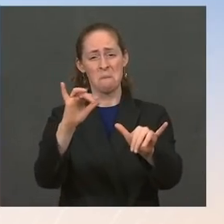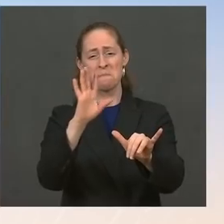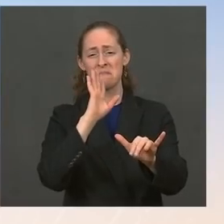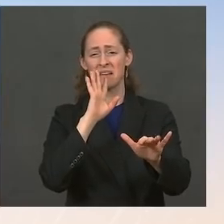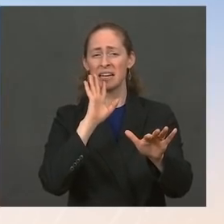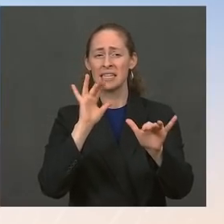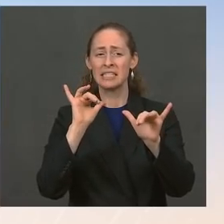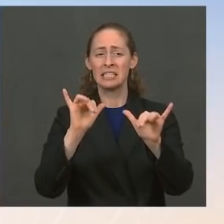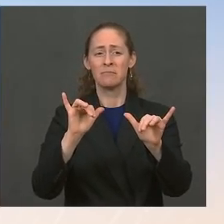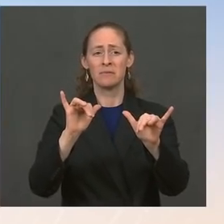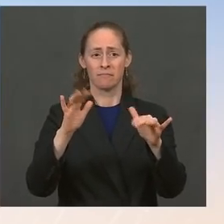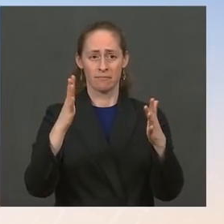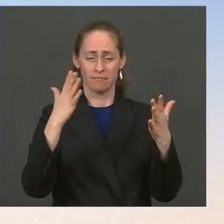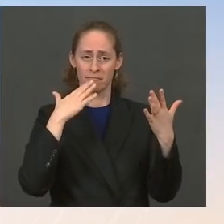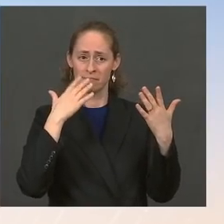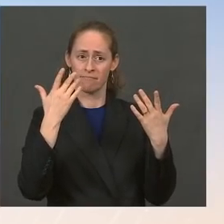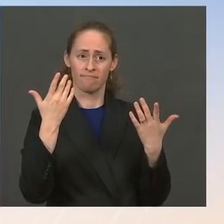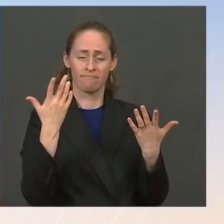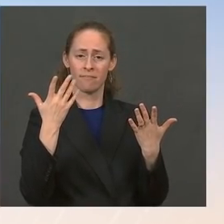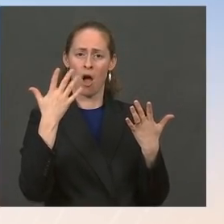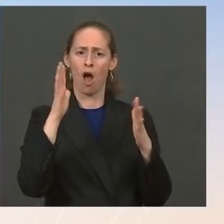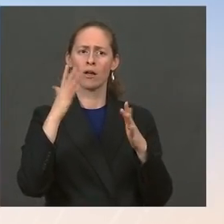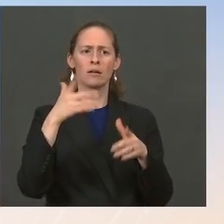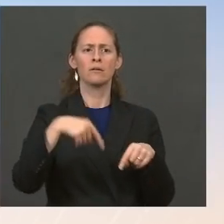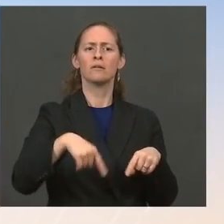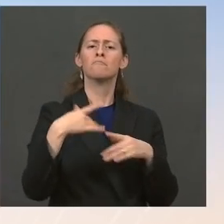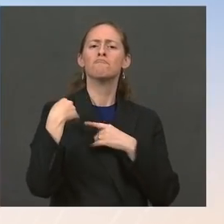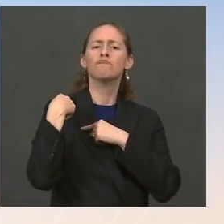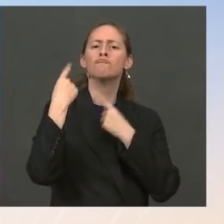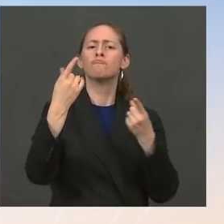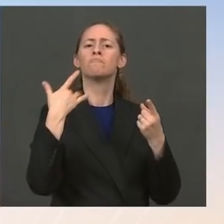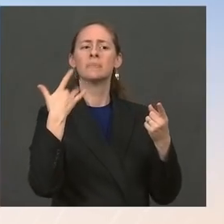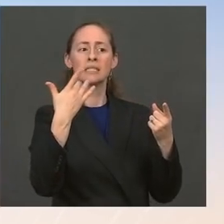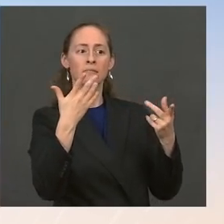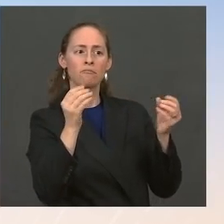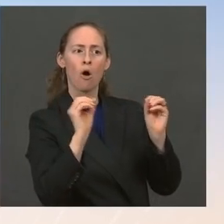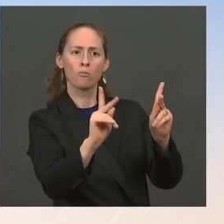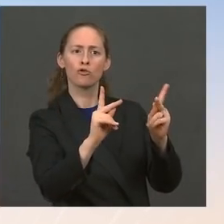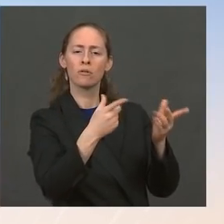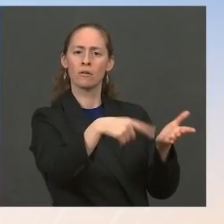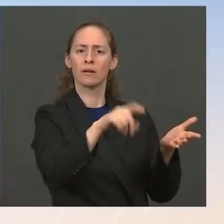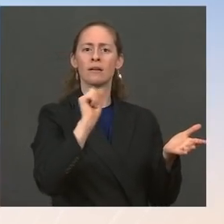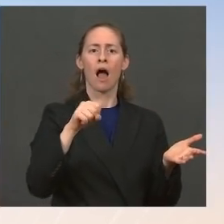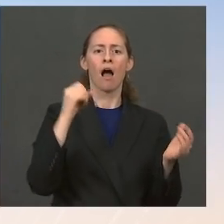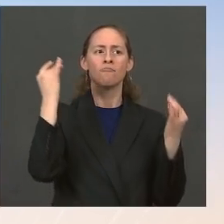of using tax credits here to incentivize choices. That's true. They'll lower the cost here